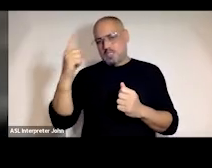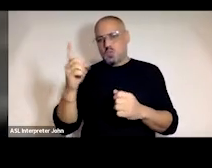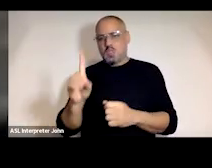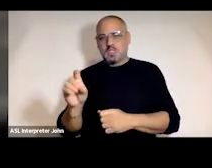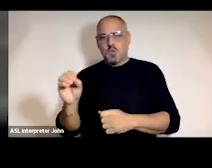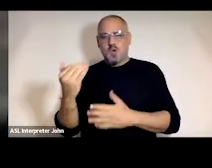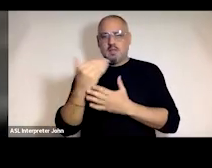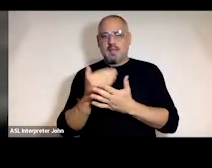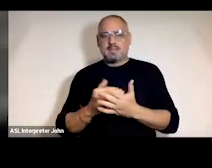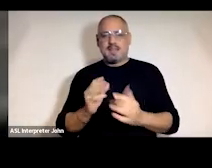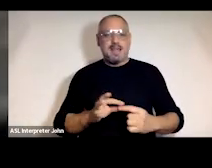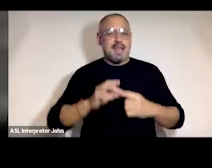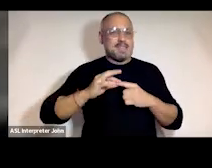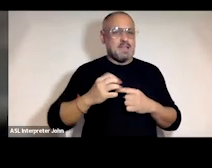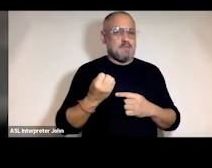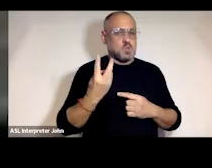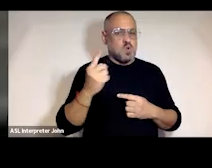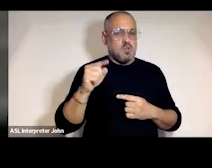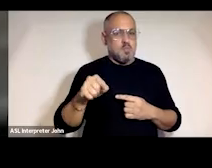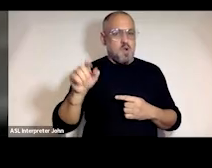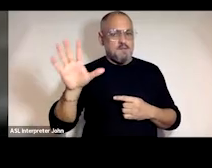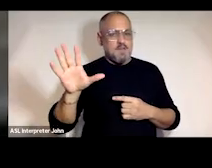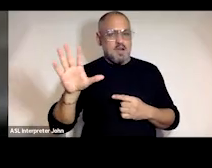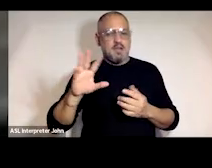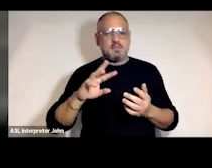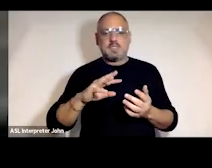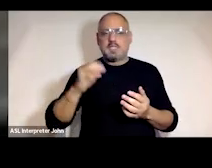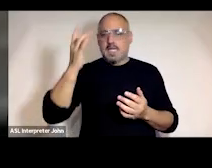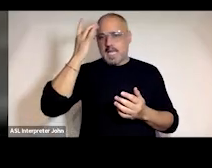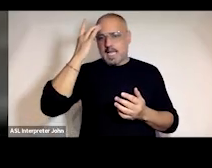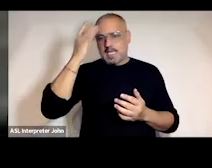except for 12.05, which is intellectual disorders.